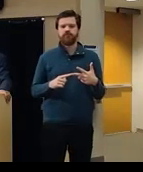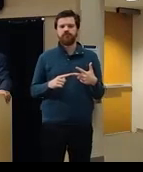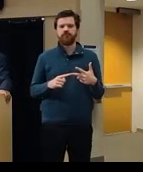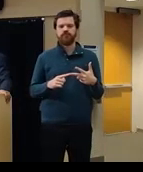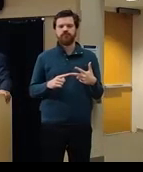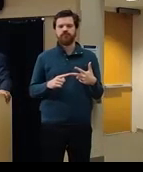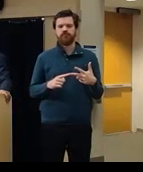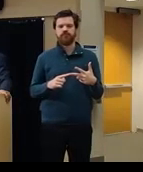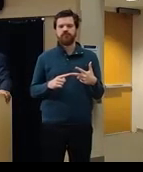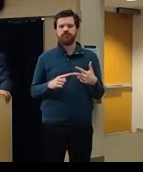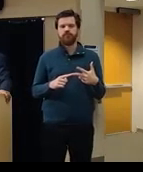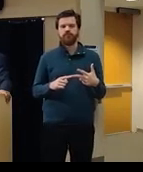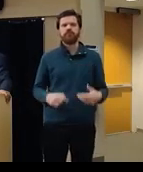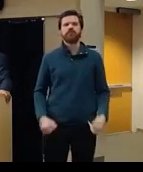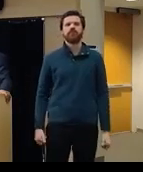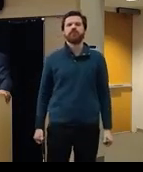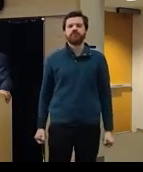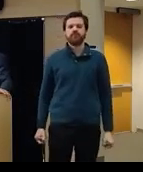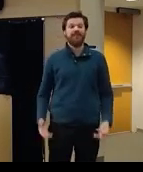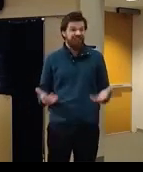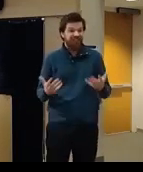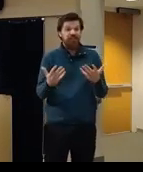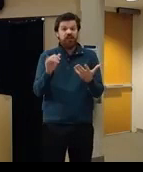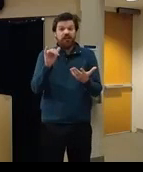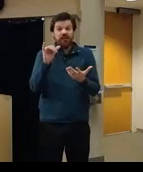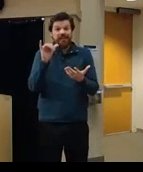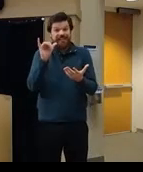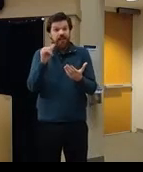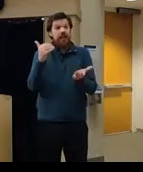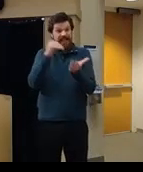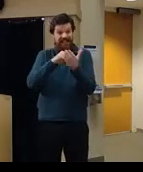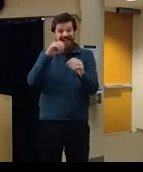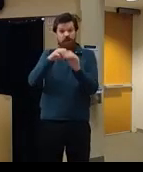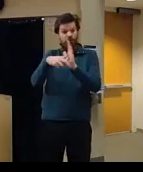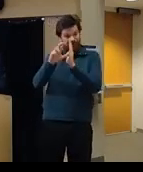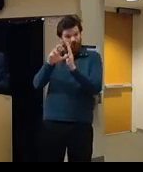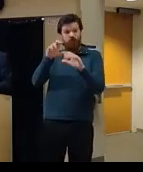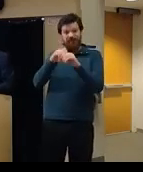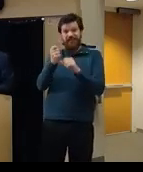in early and persistent manifestation this is in the psychoanalytic review in 1913 this is not a